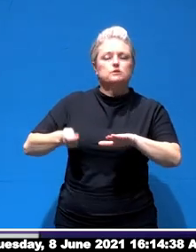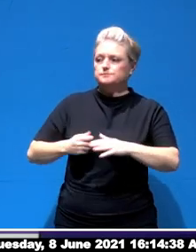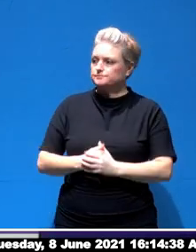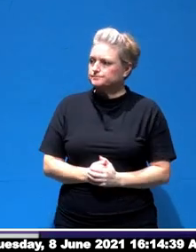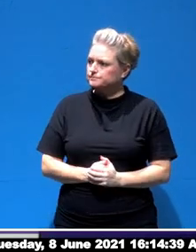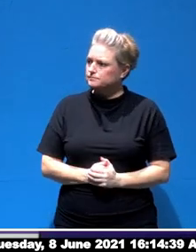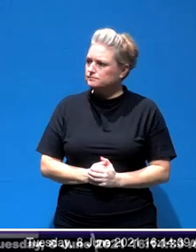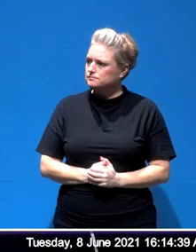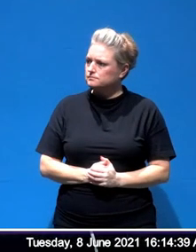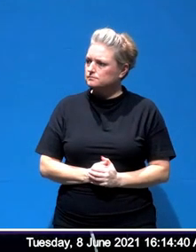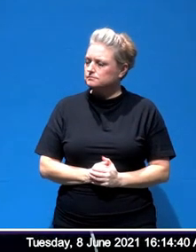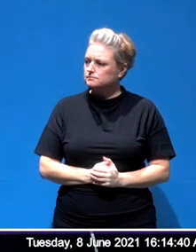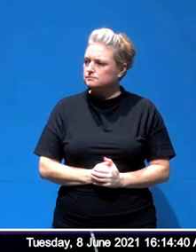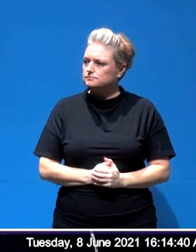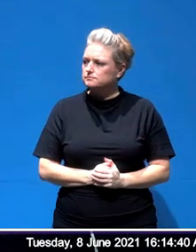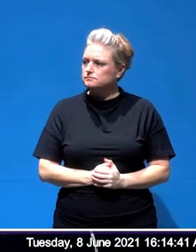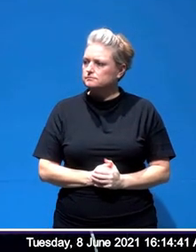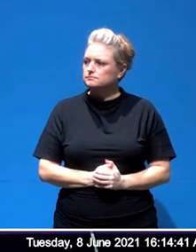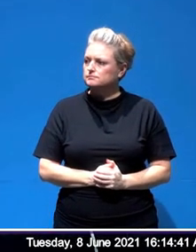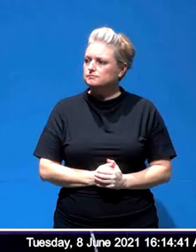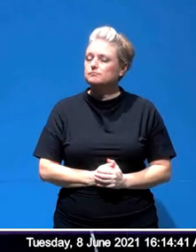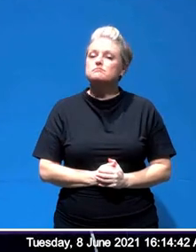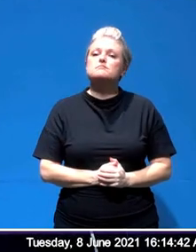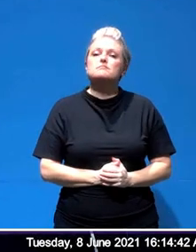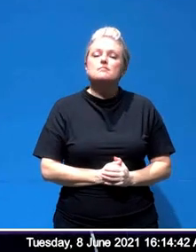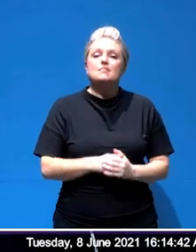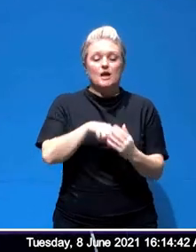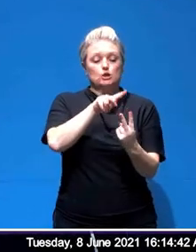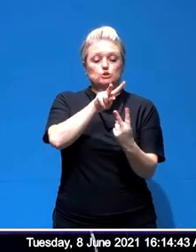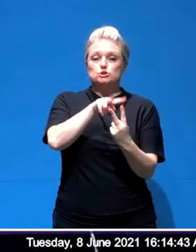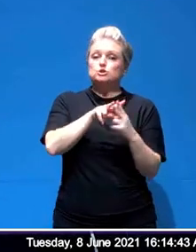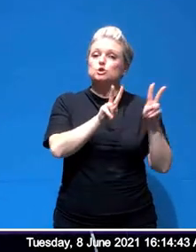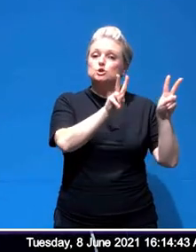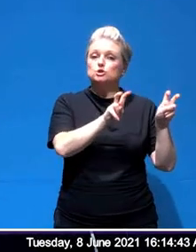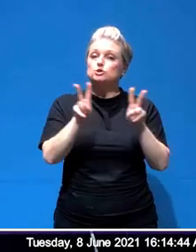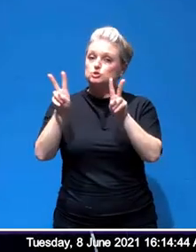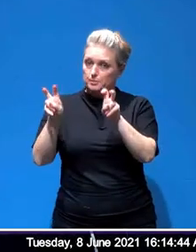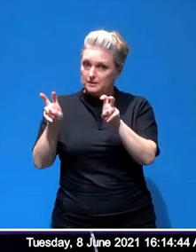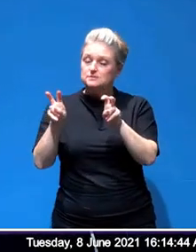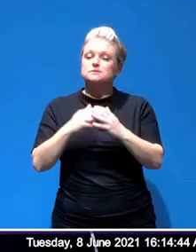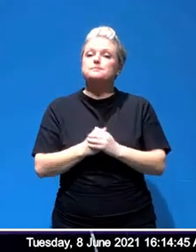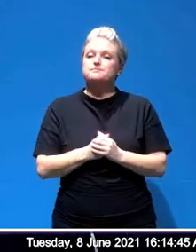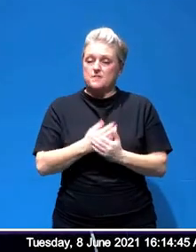There are two topics about which I would seek, on instructions, to ask this witness about.